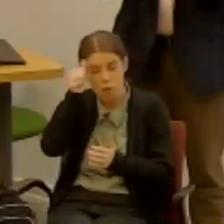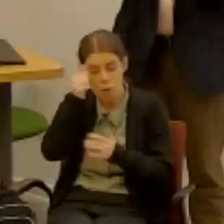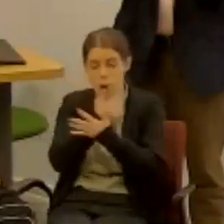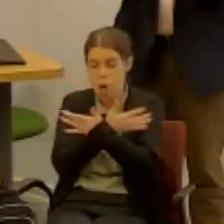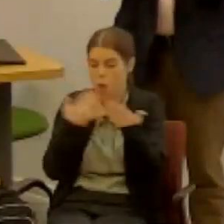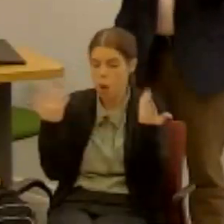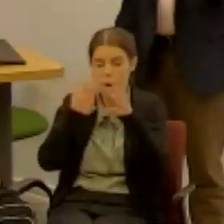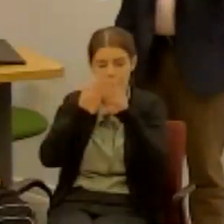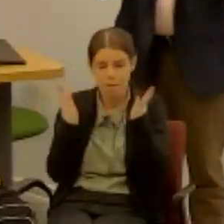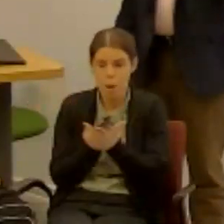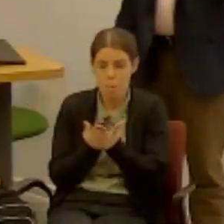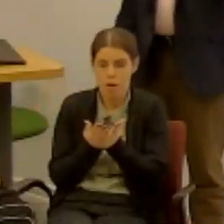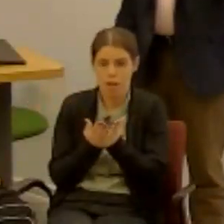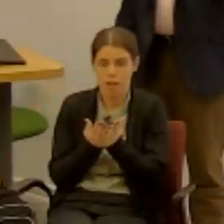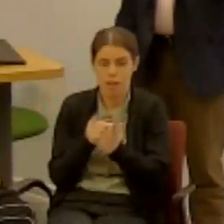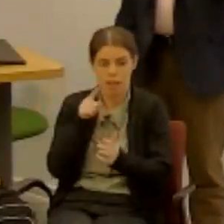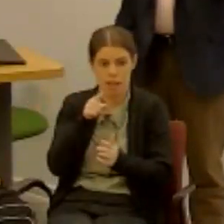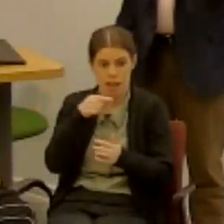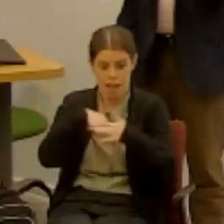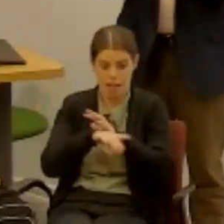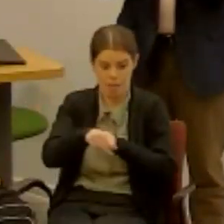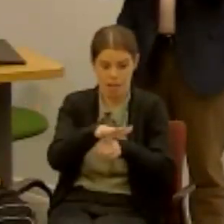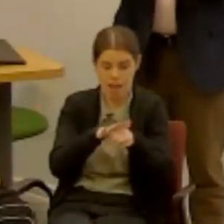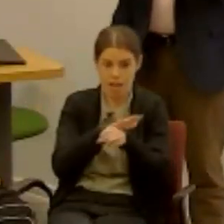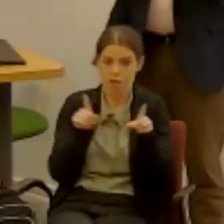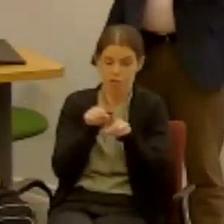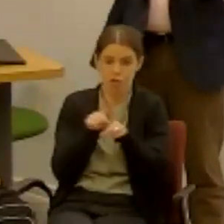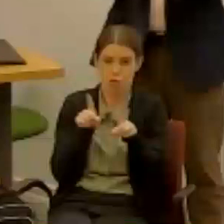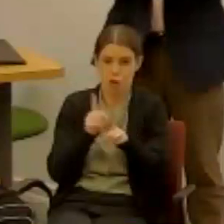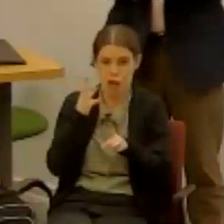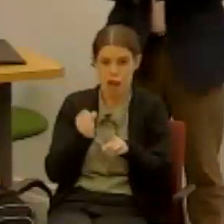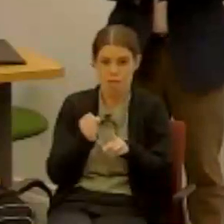to know many of the footballers in that population possible, as we have to every footballer that's